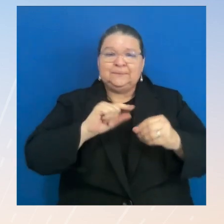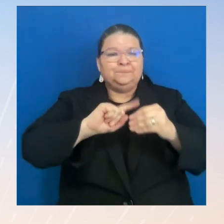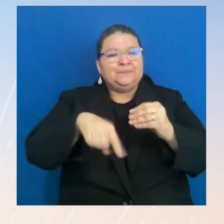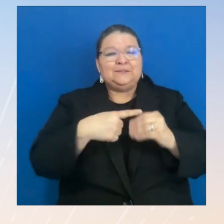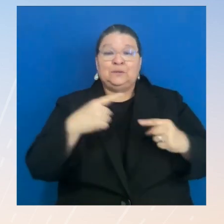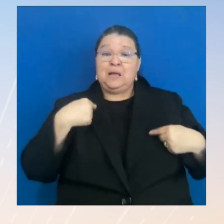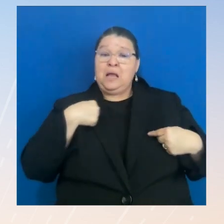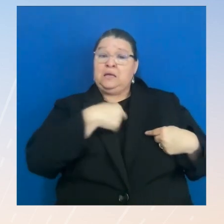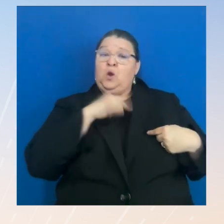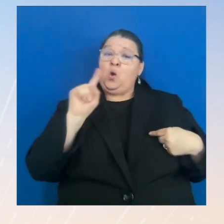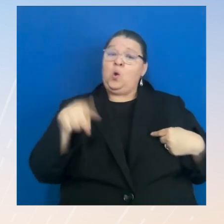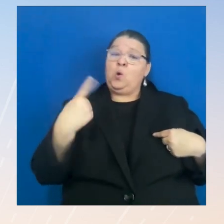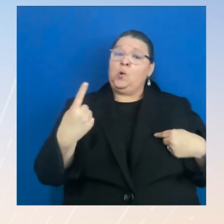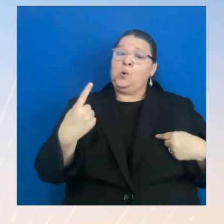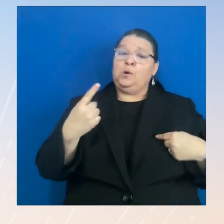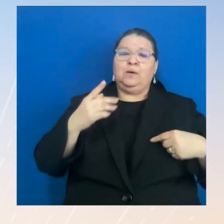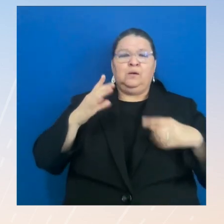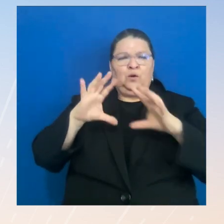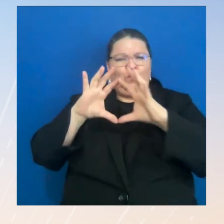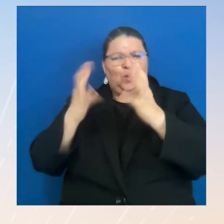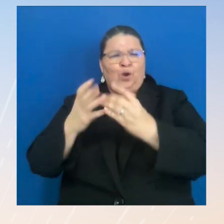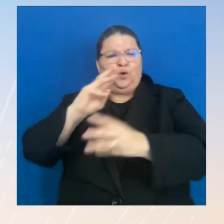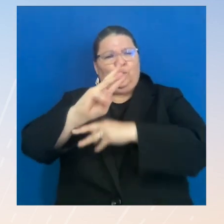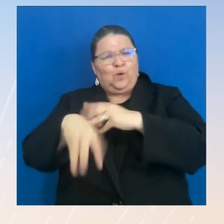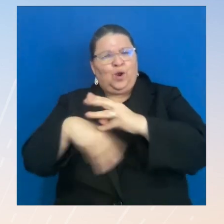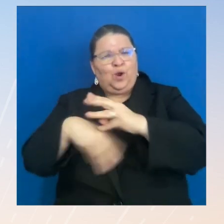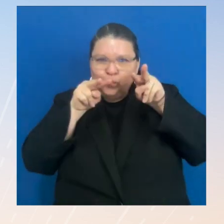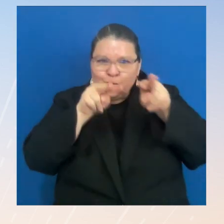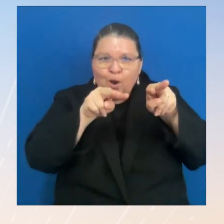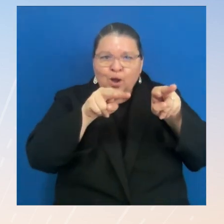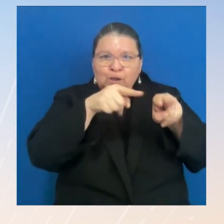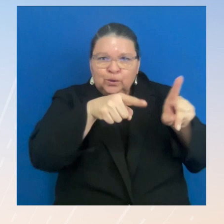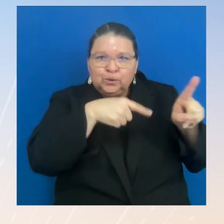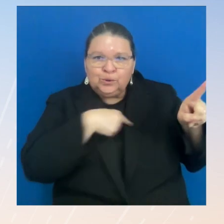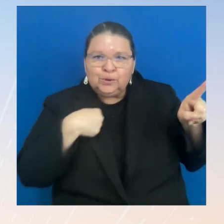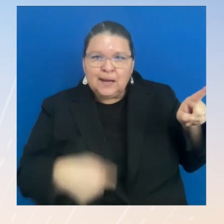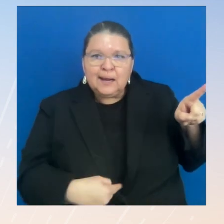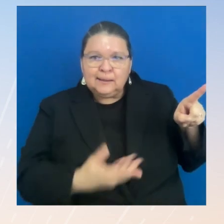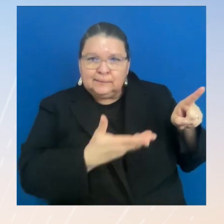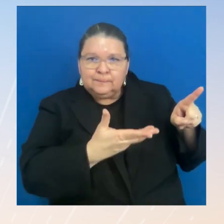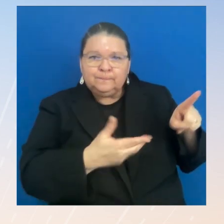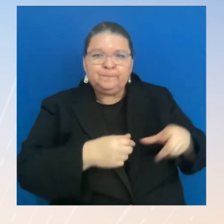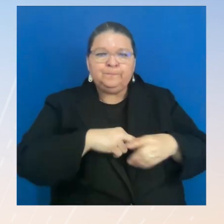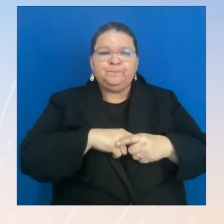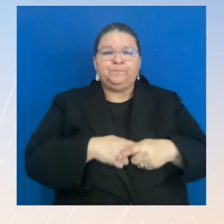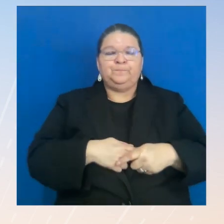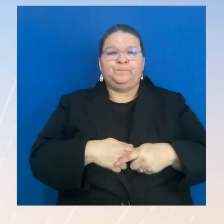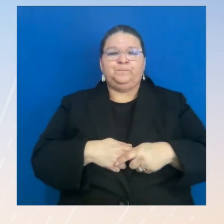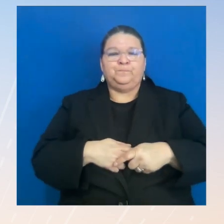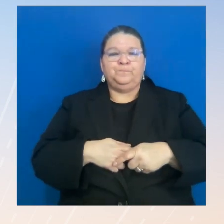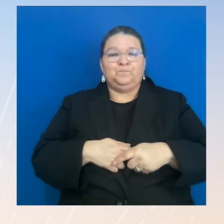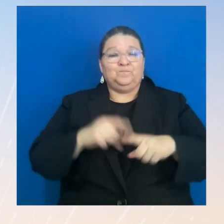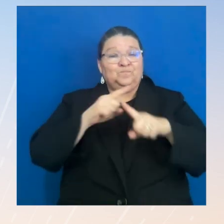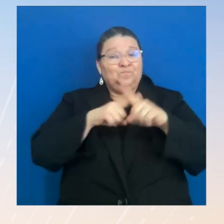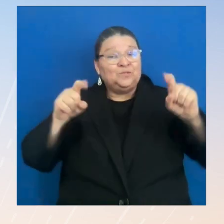So, that is how they focused the meeting. But in terms of any potential impacts or consequences, we'll leave those through private diplomatic channels